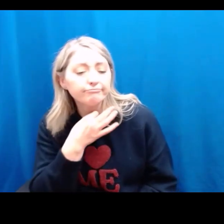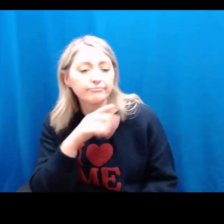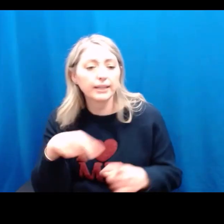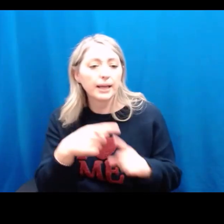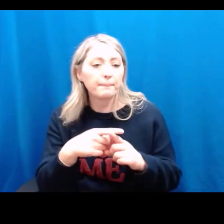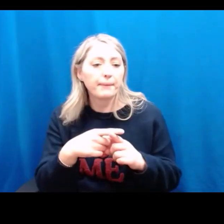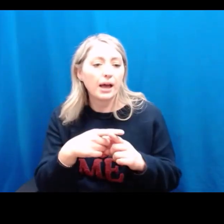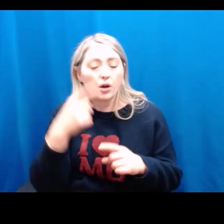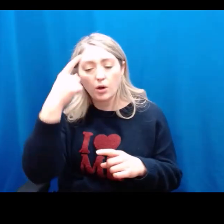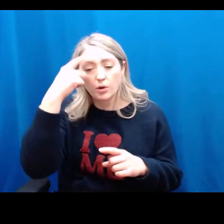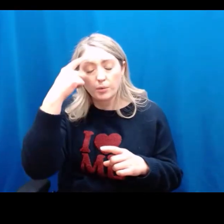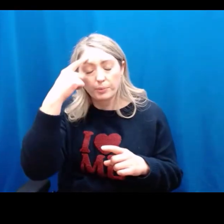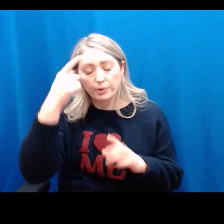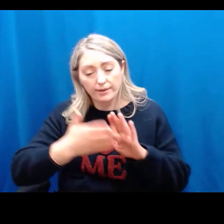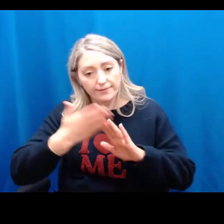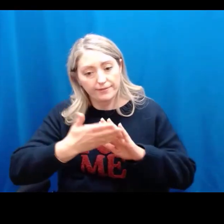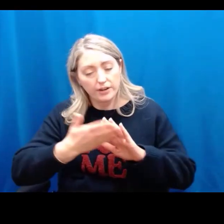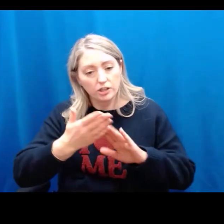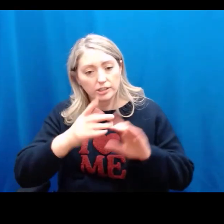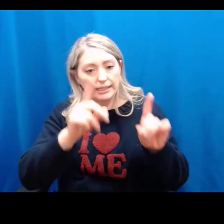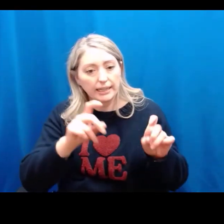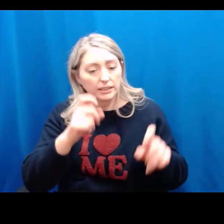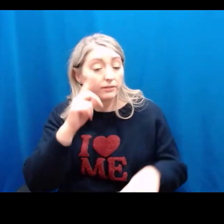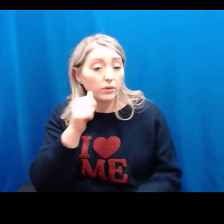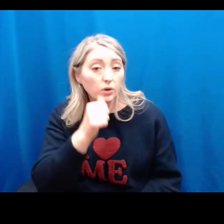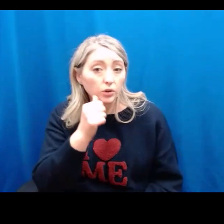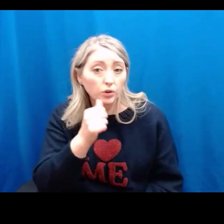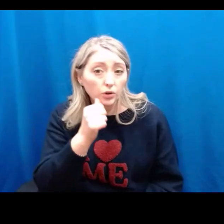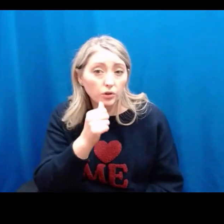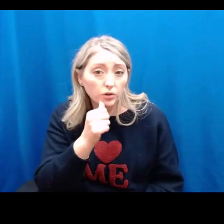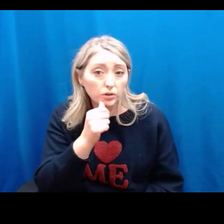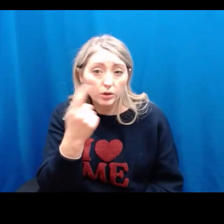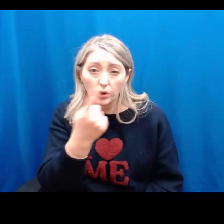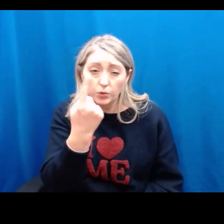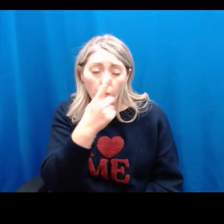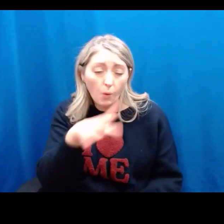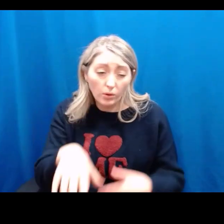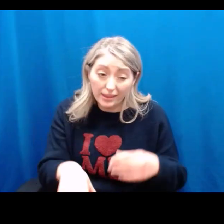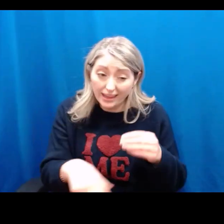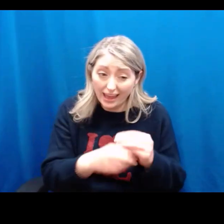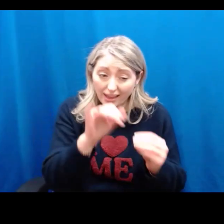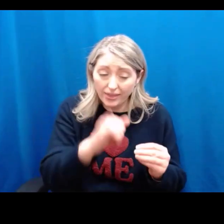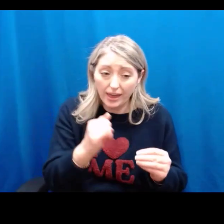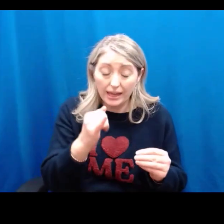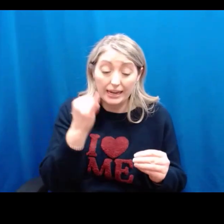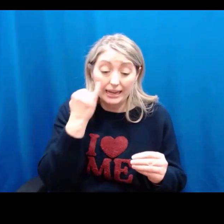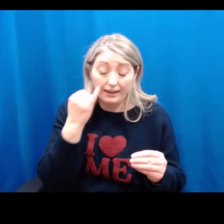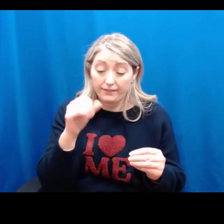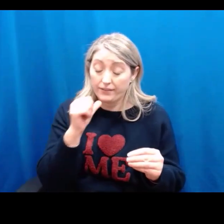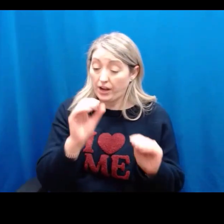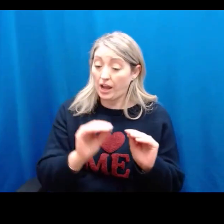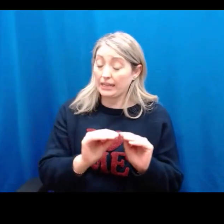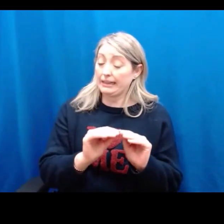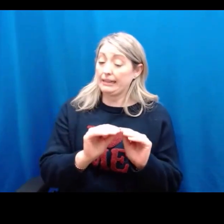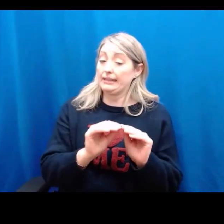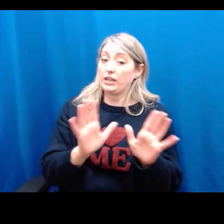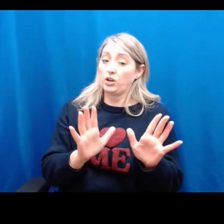function testing in girls. Do you only add that on if it's not clear, like, is that part of your regular testing? Or do you